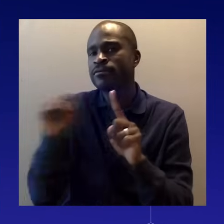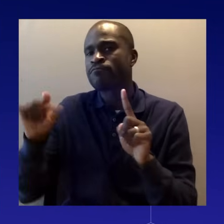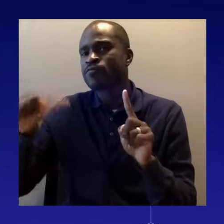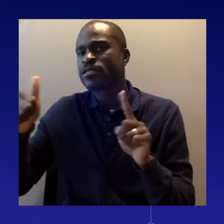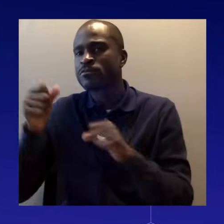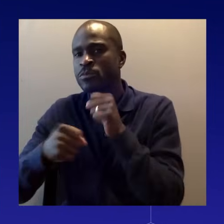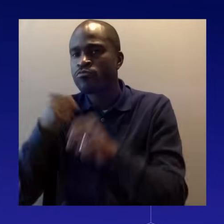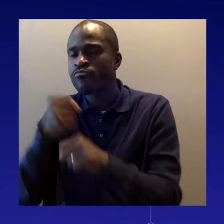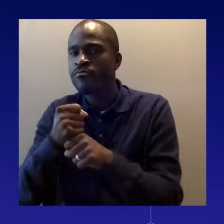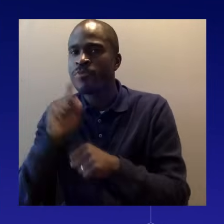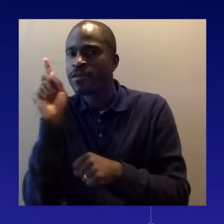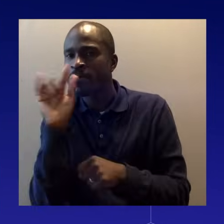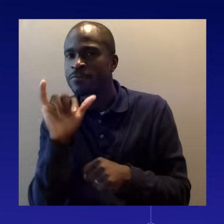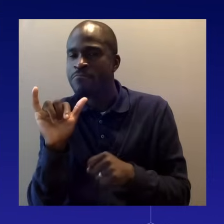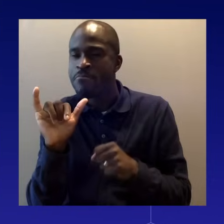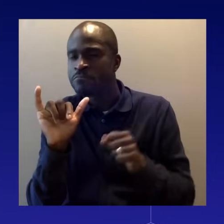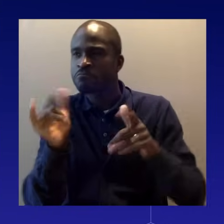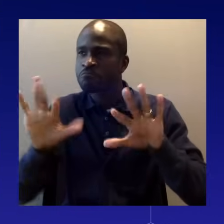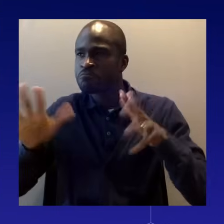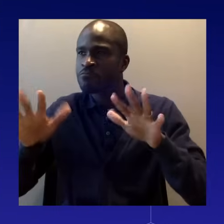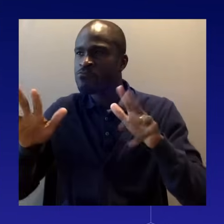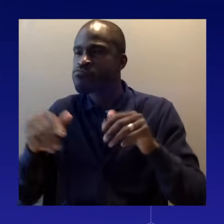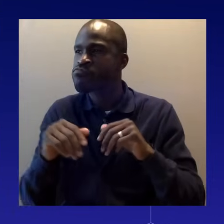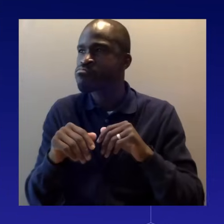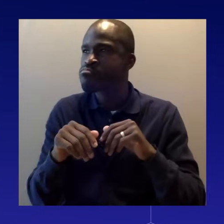in terms of our approach to researching for health equity?